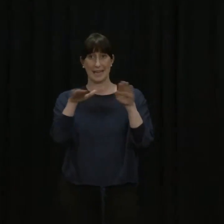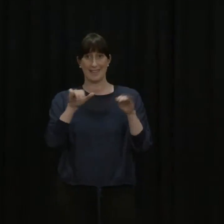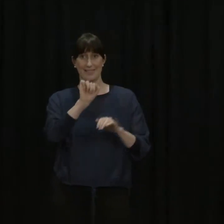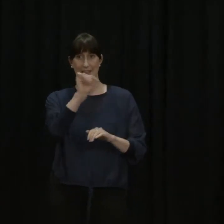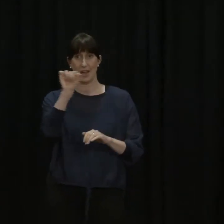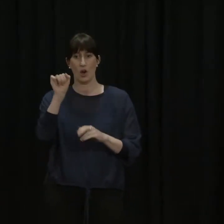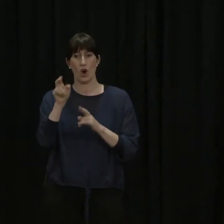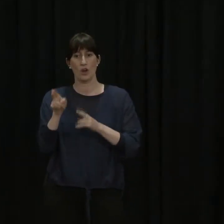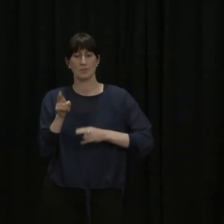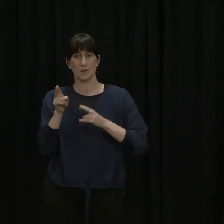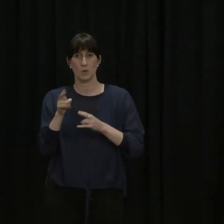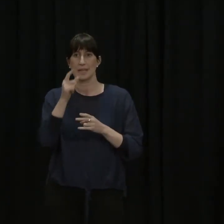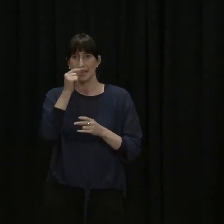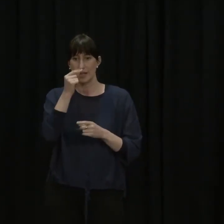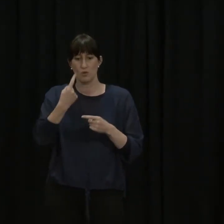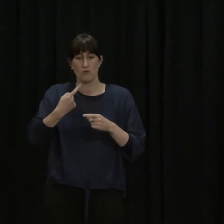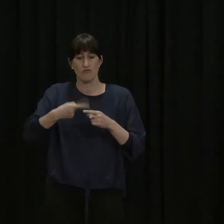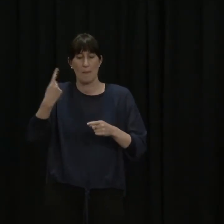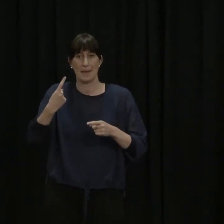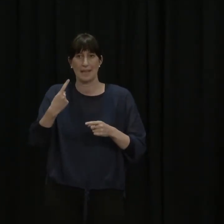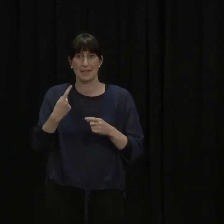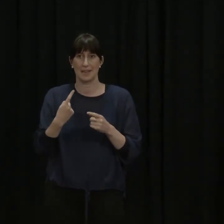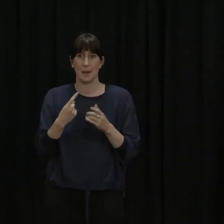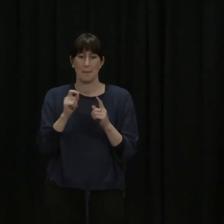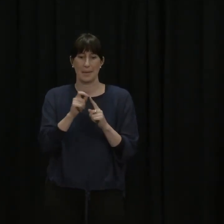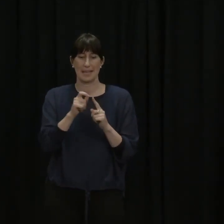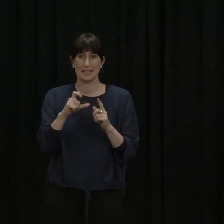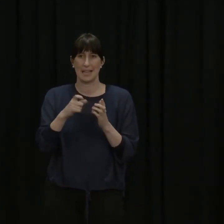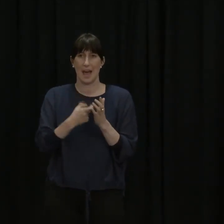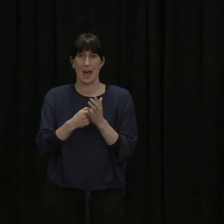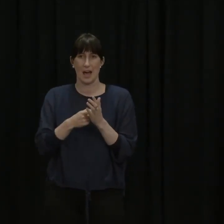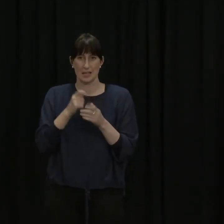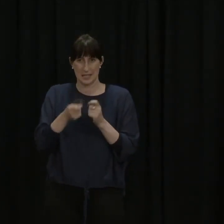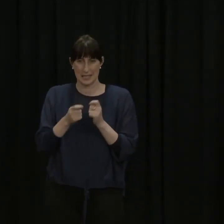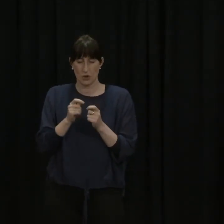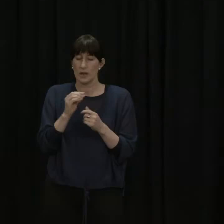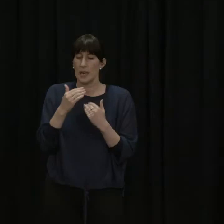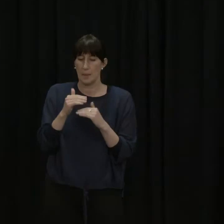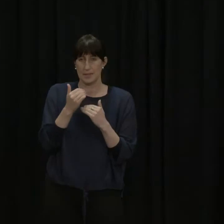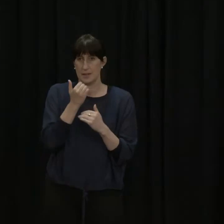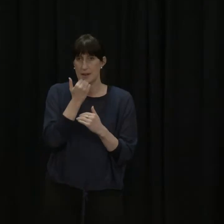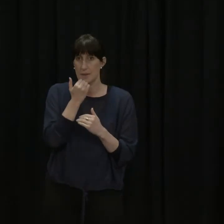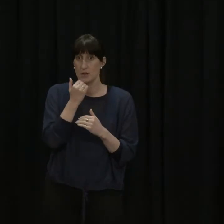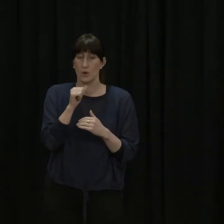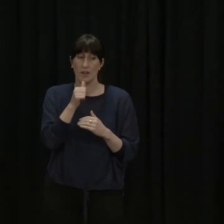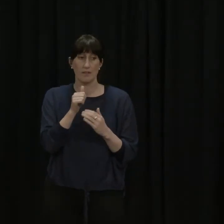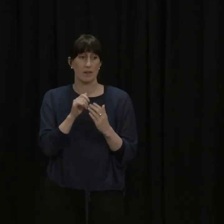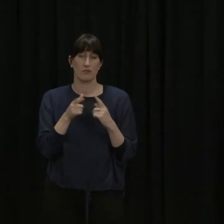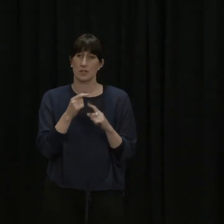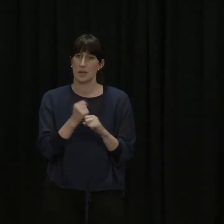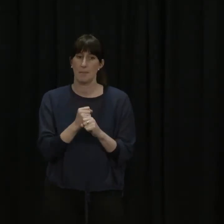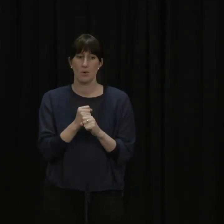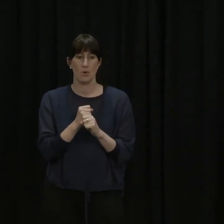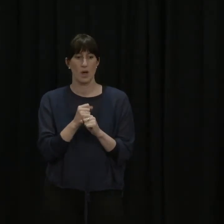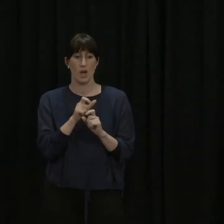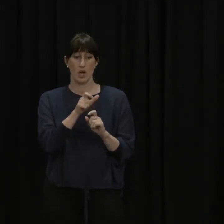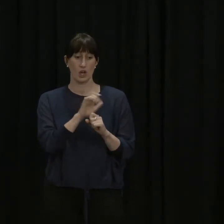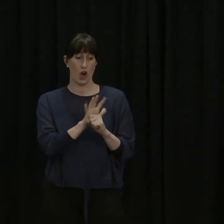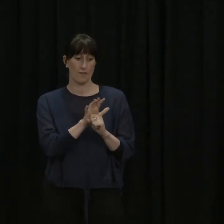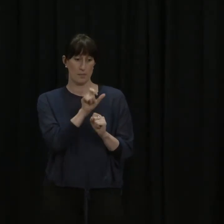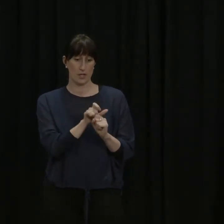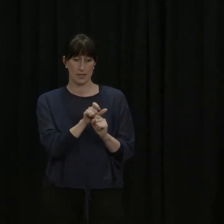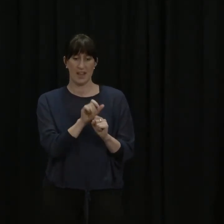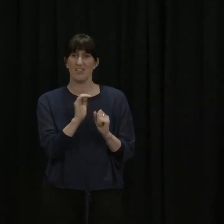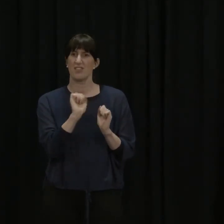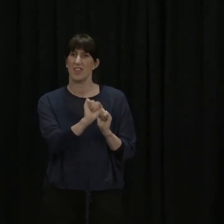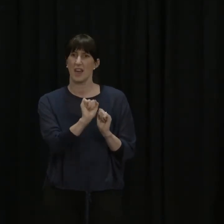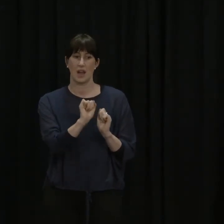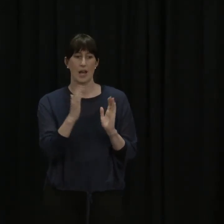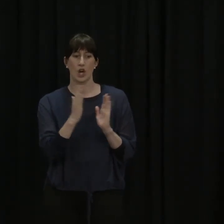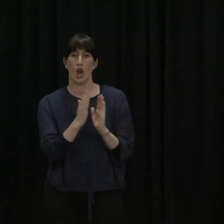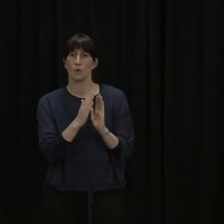Auckland? DEV: There is